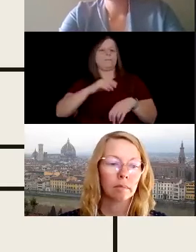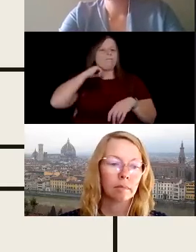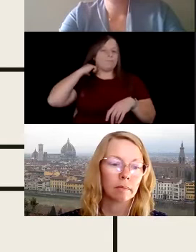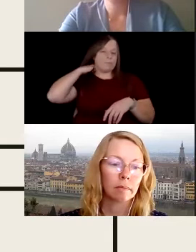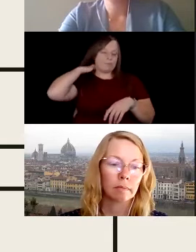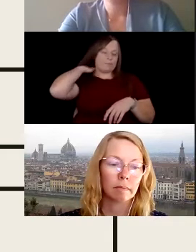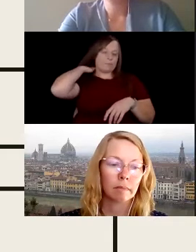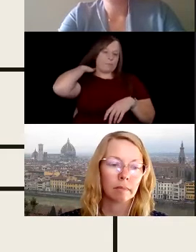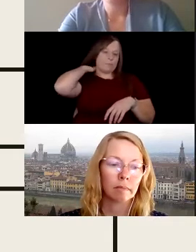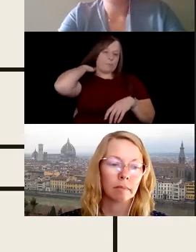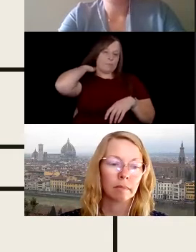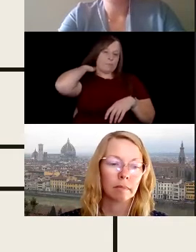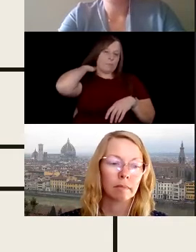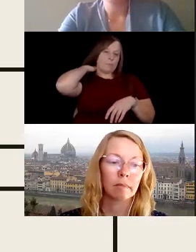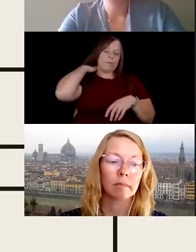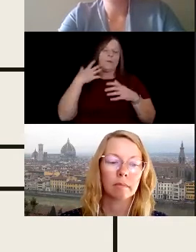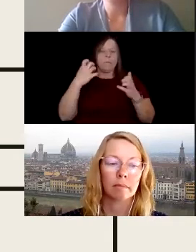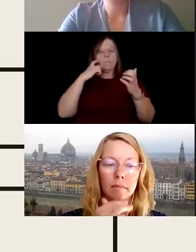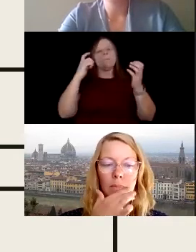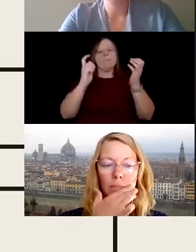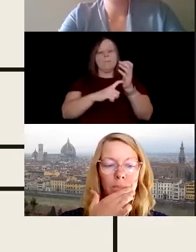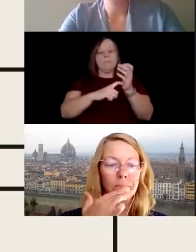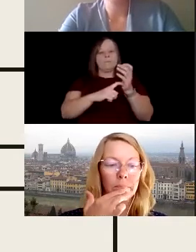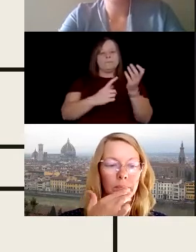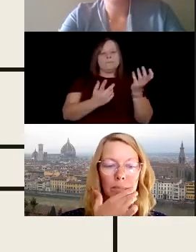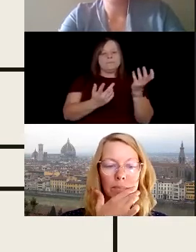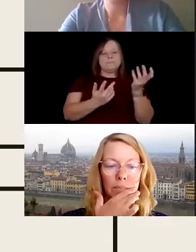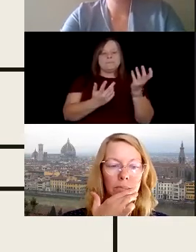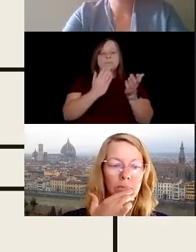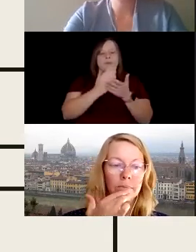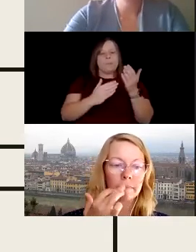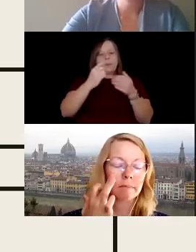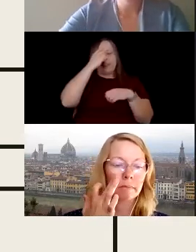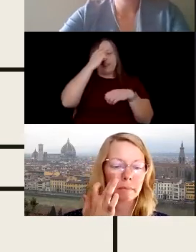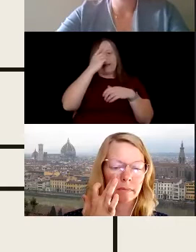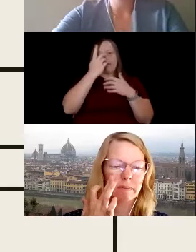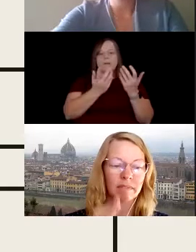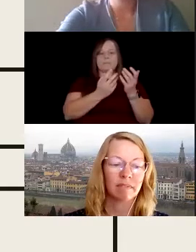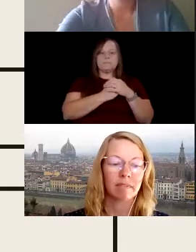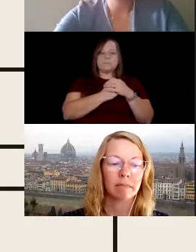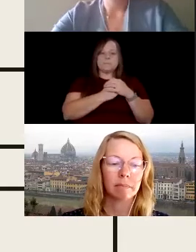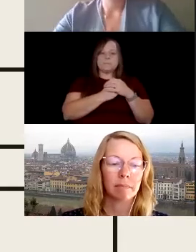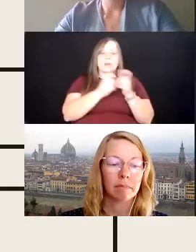So I do also just want to highlight that from a chart like this, you might think like, okay, if you have an administrative discharge,